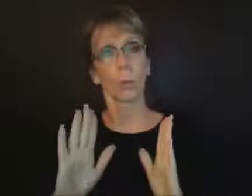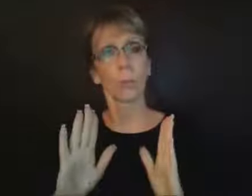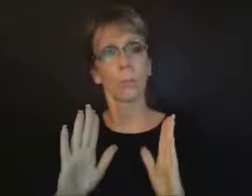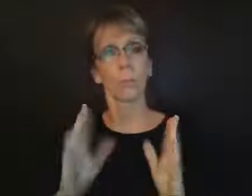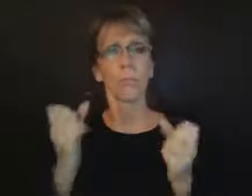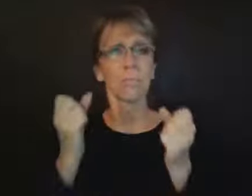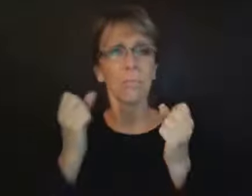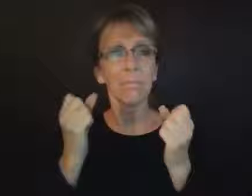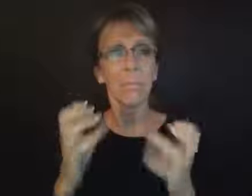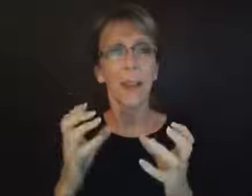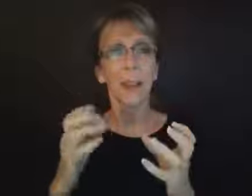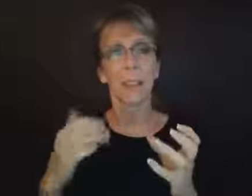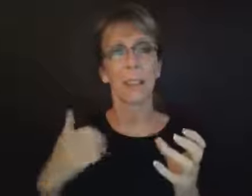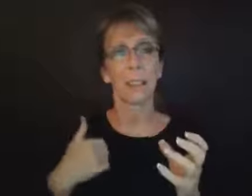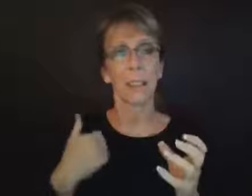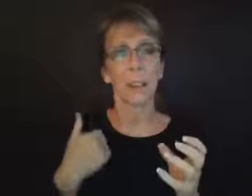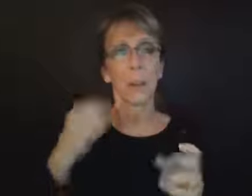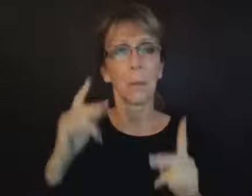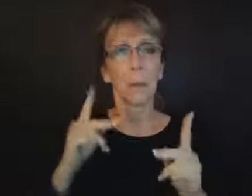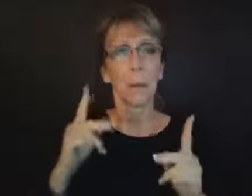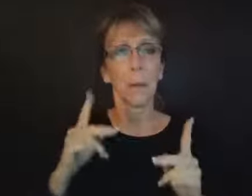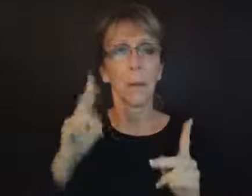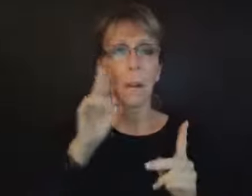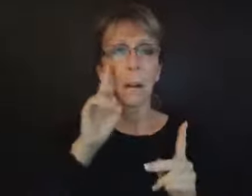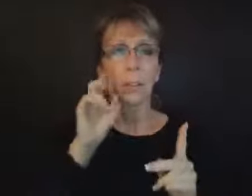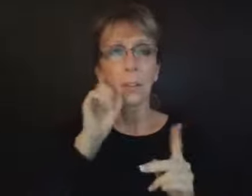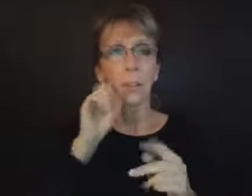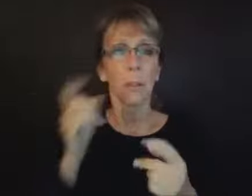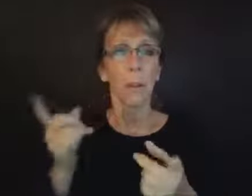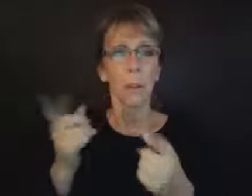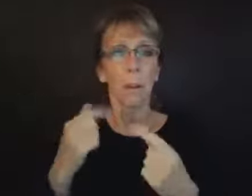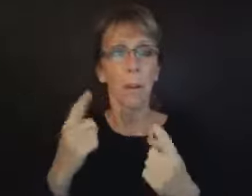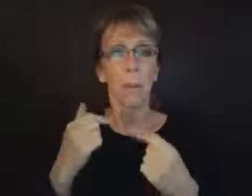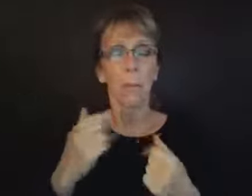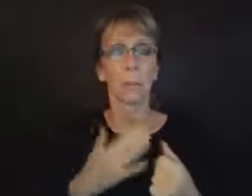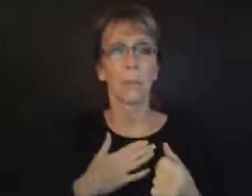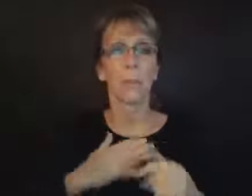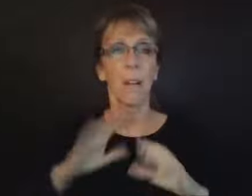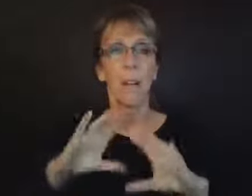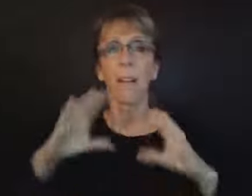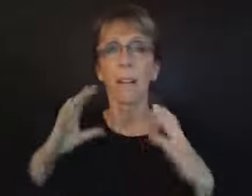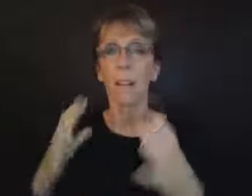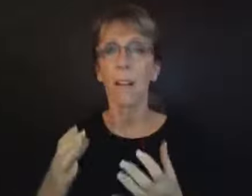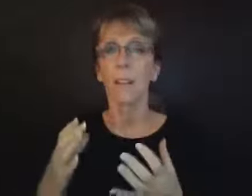Many young people with Usher were in my classes.